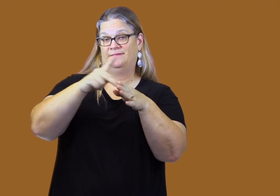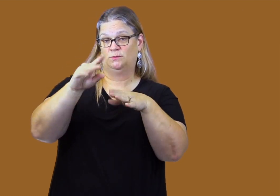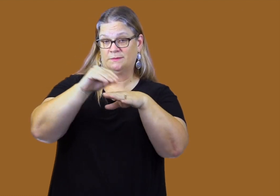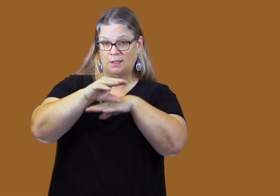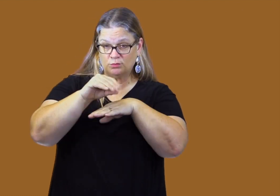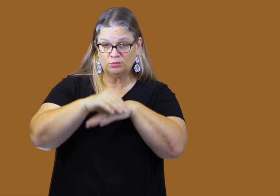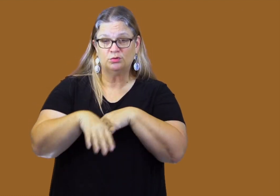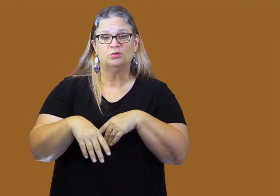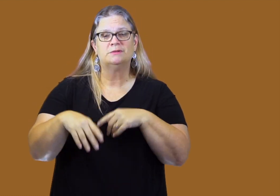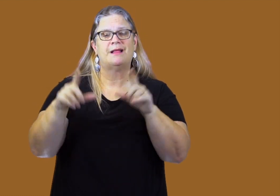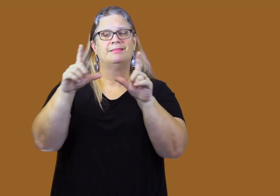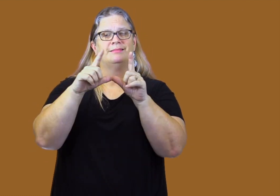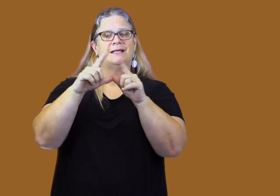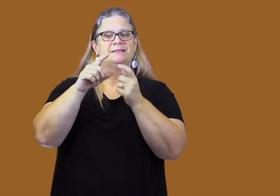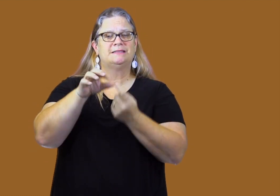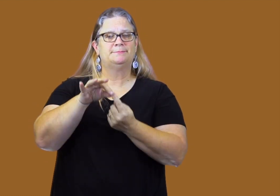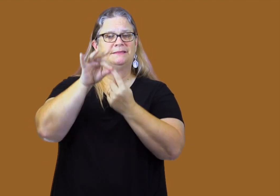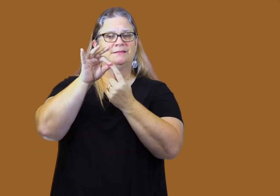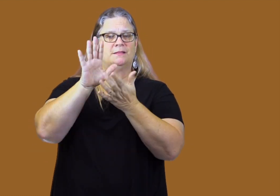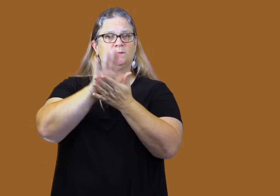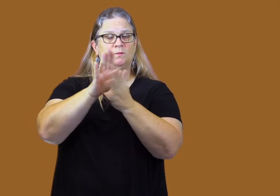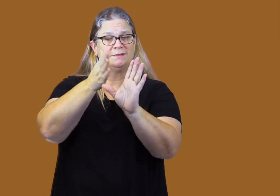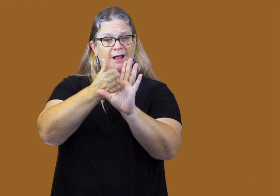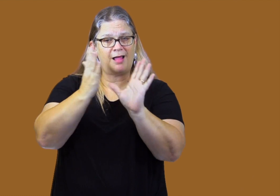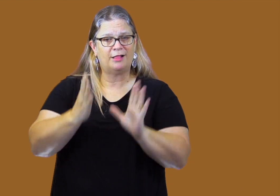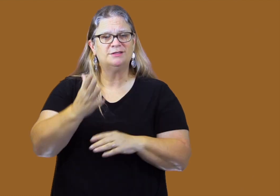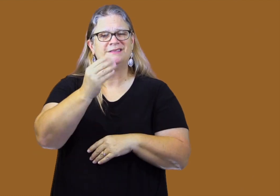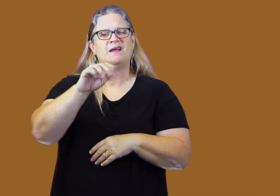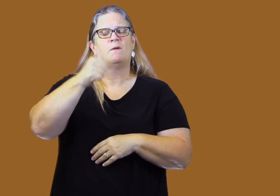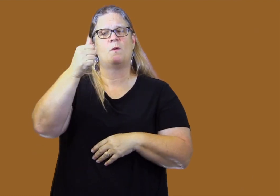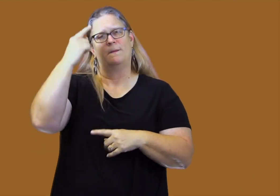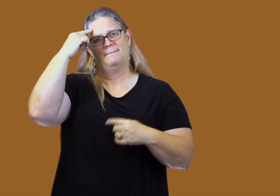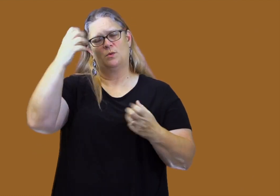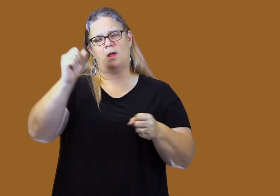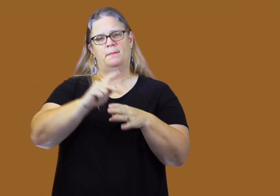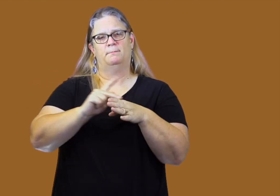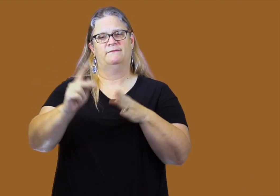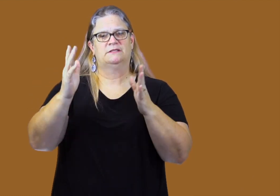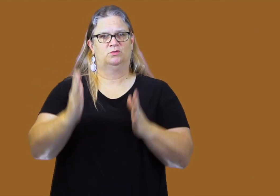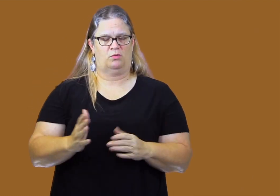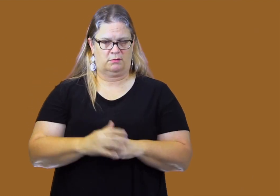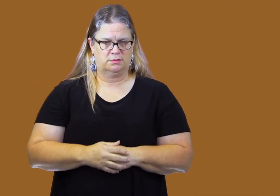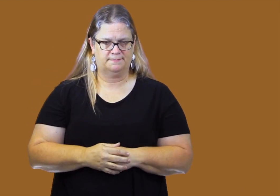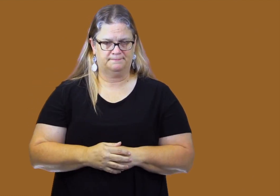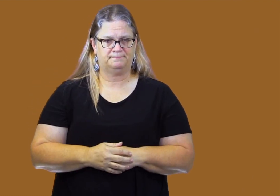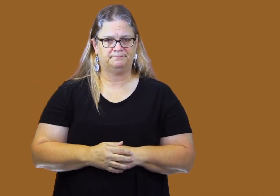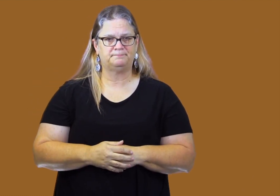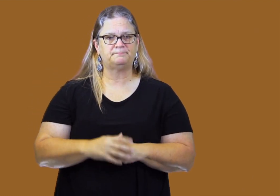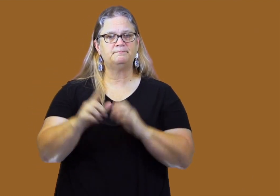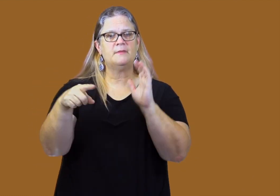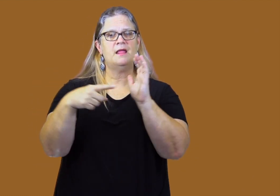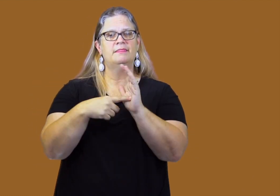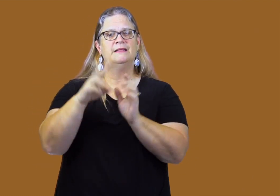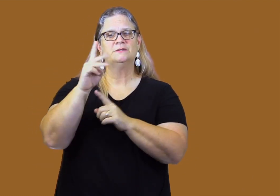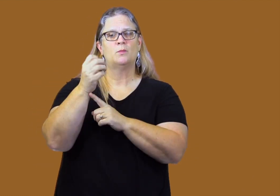and LSSPs, Licensed Specialist in School Psychology and other mental health professionals.